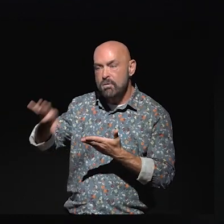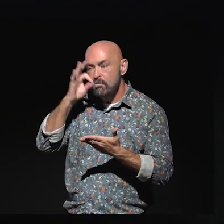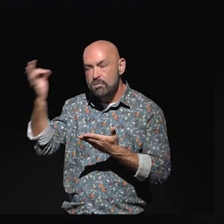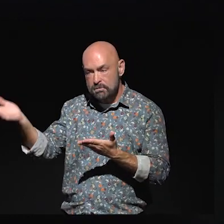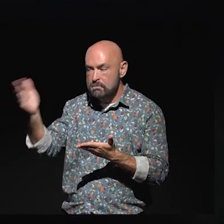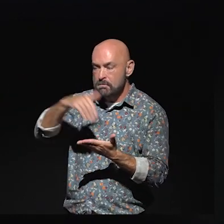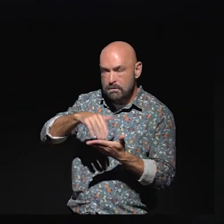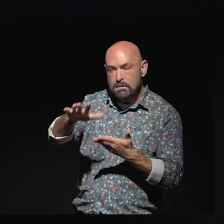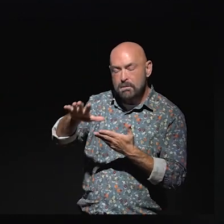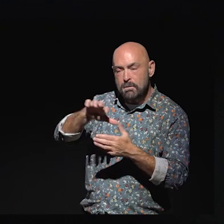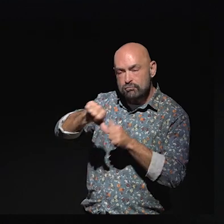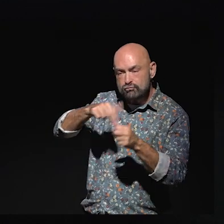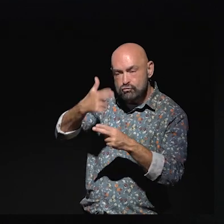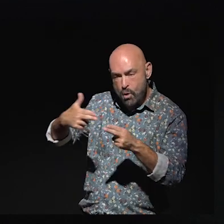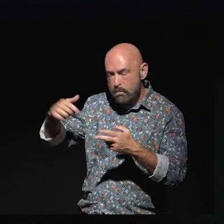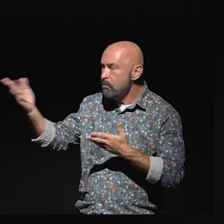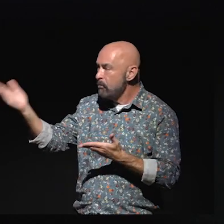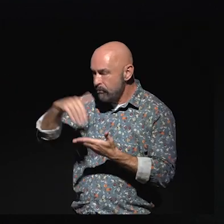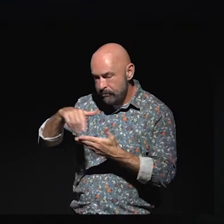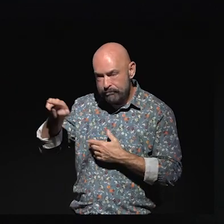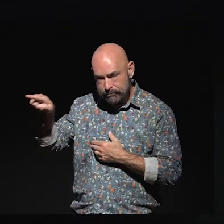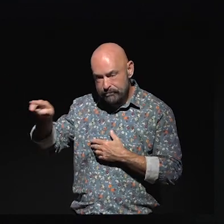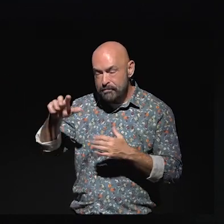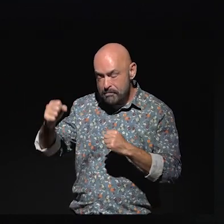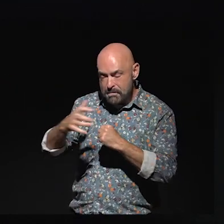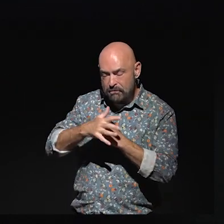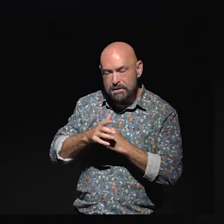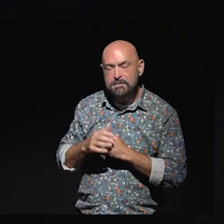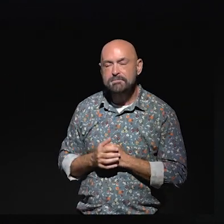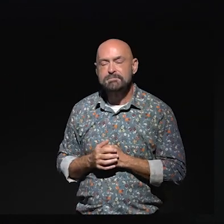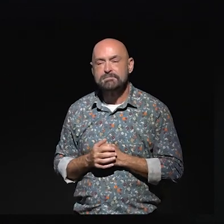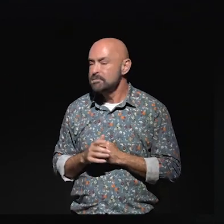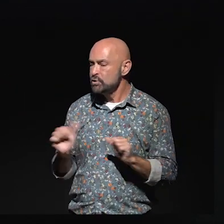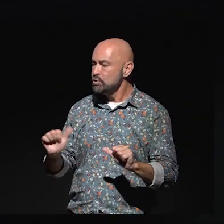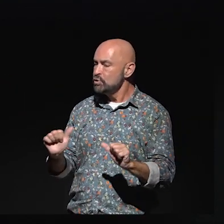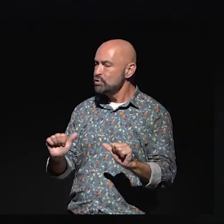at the Roman Forum and their marriage. And it is unfinished.